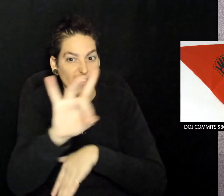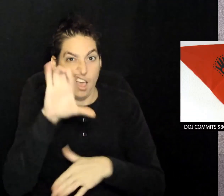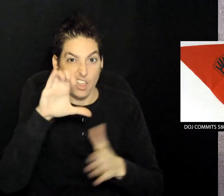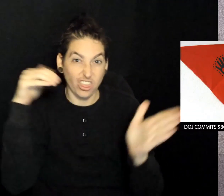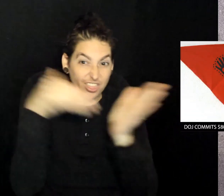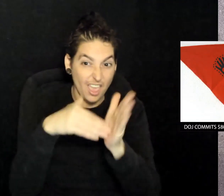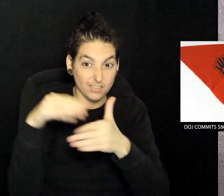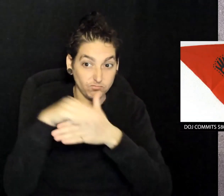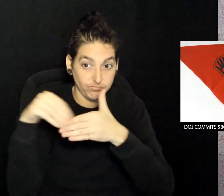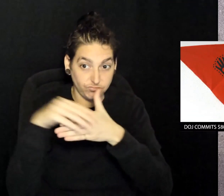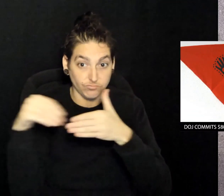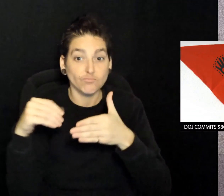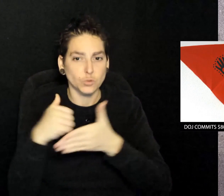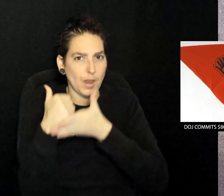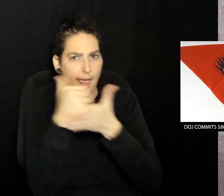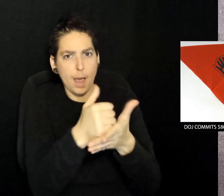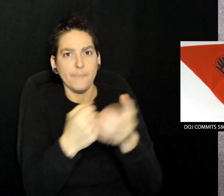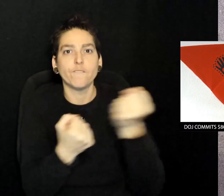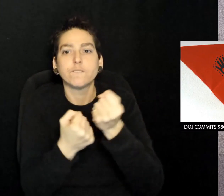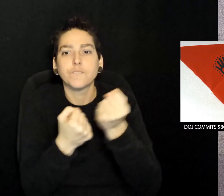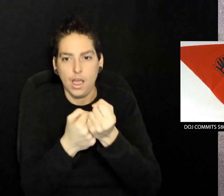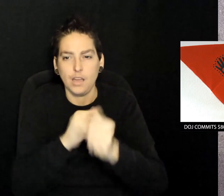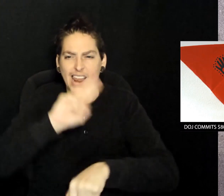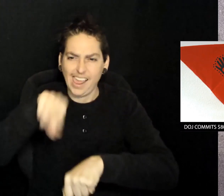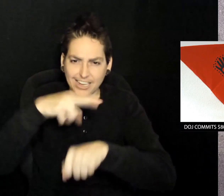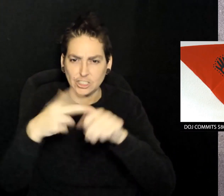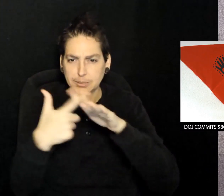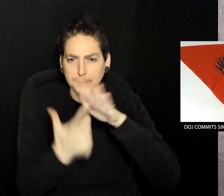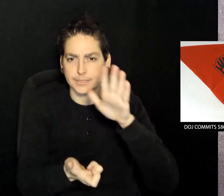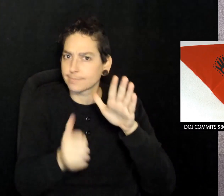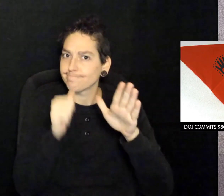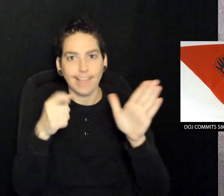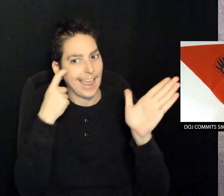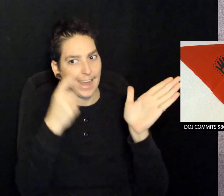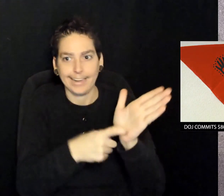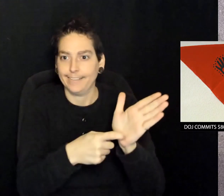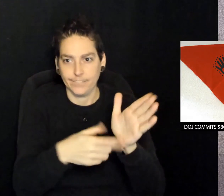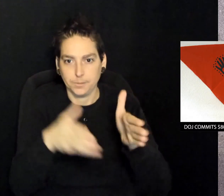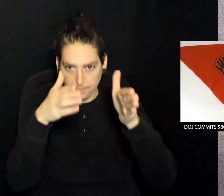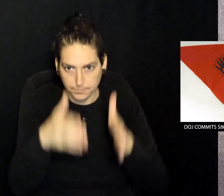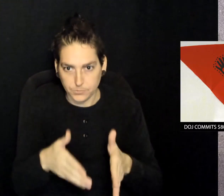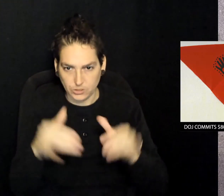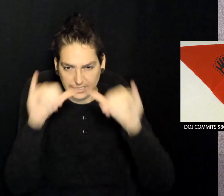crackdown on solving cases involving missing or murdered indigenous people